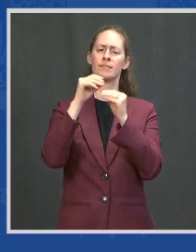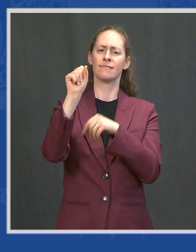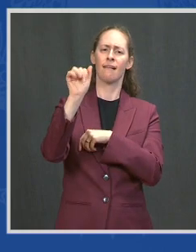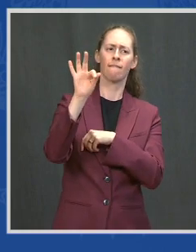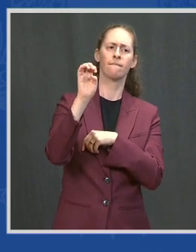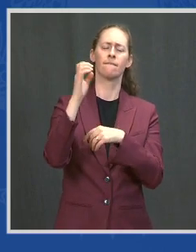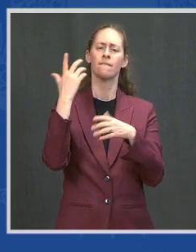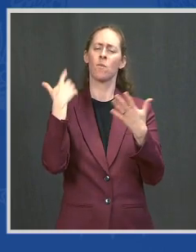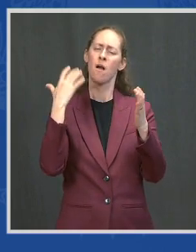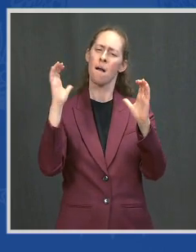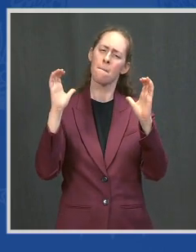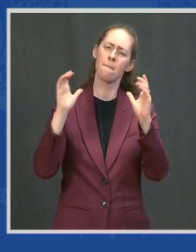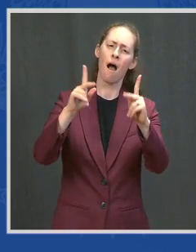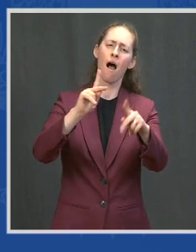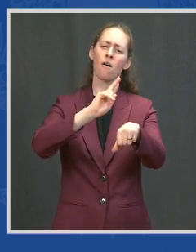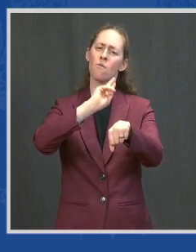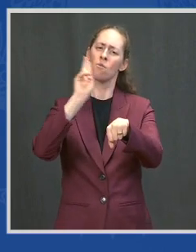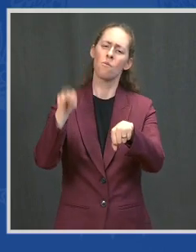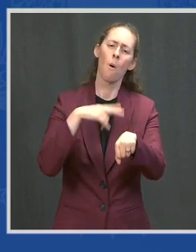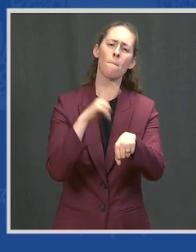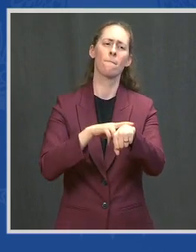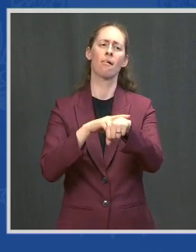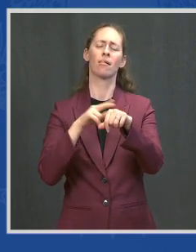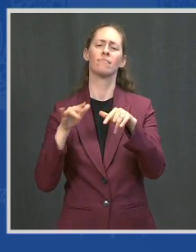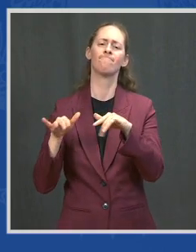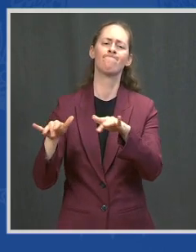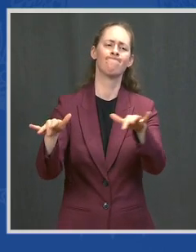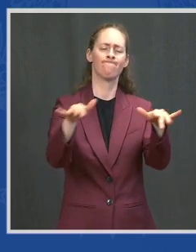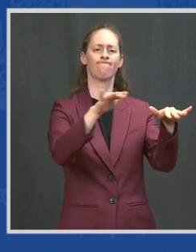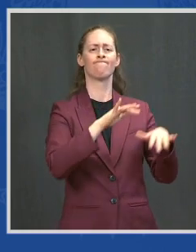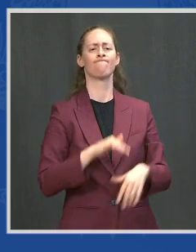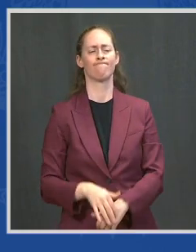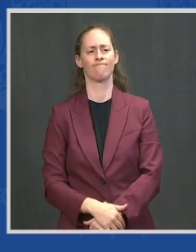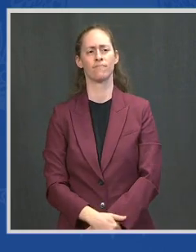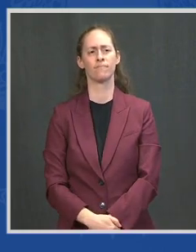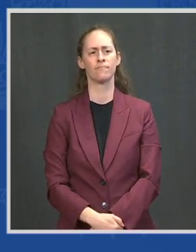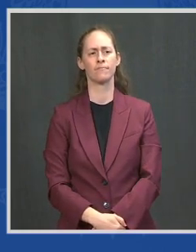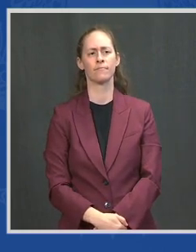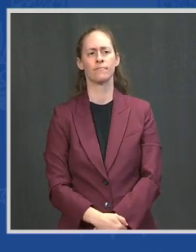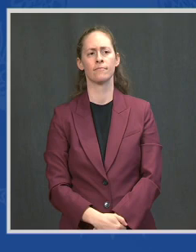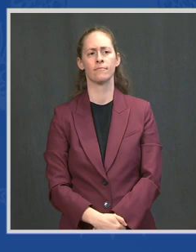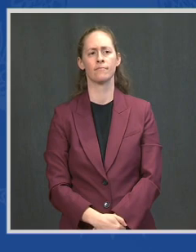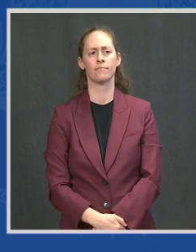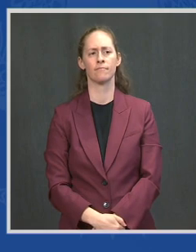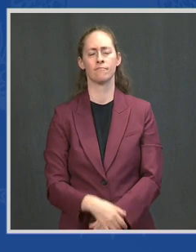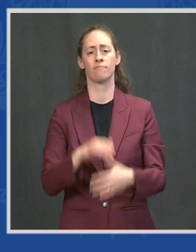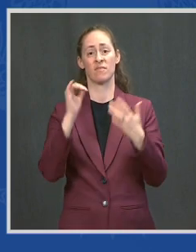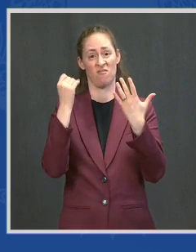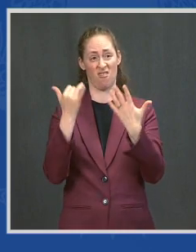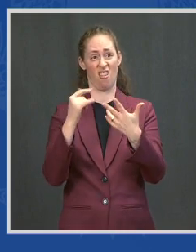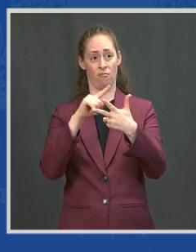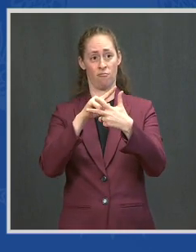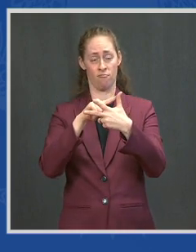Again, in the next two months, our focus is going to be on three groups, kids between 12 and 15